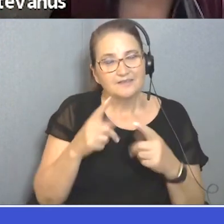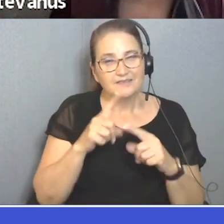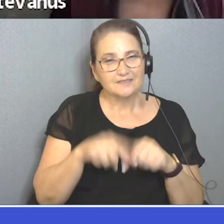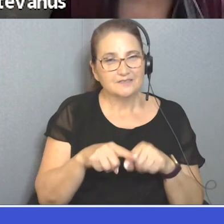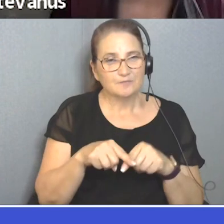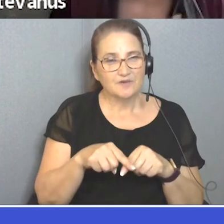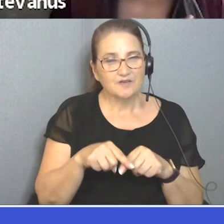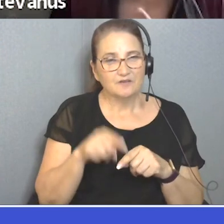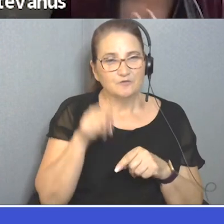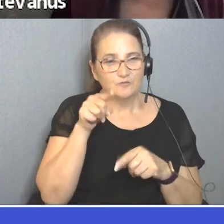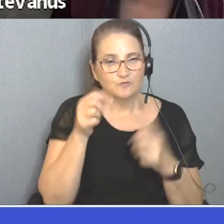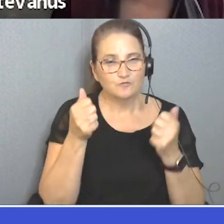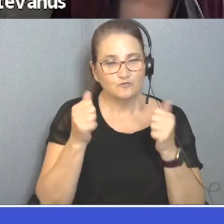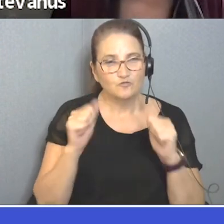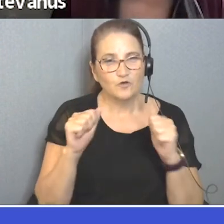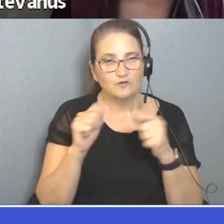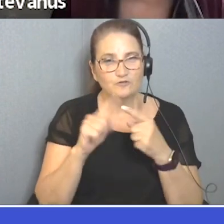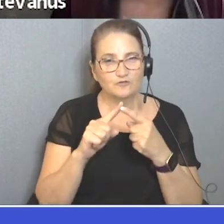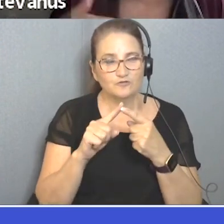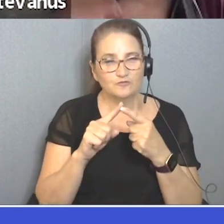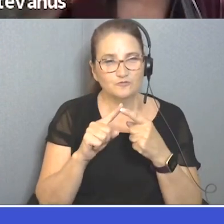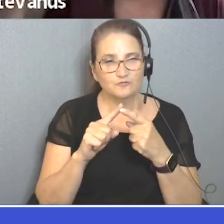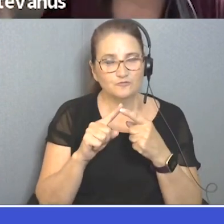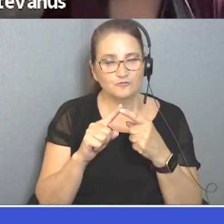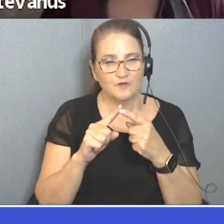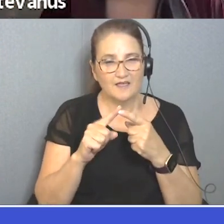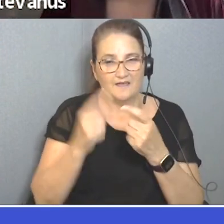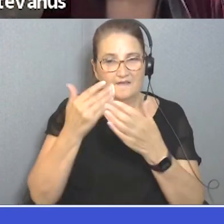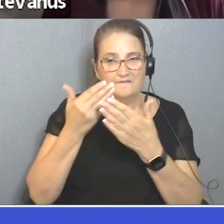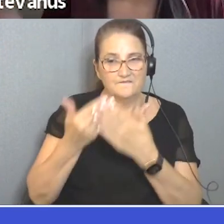But I do think that depending on whether you're